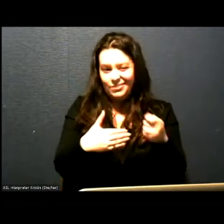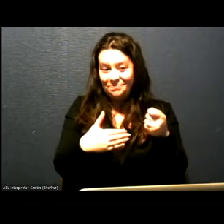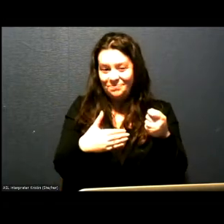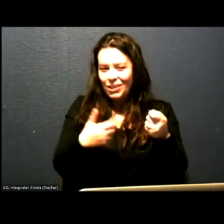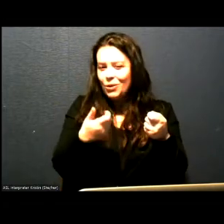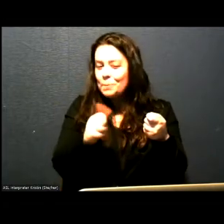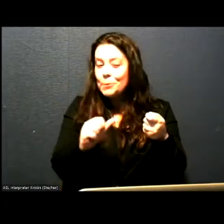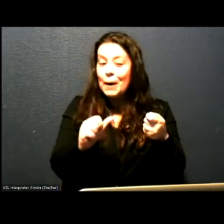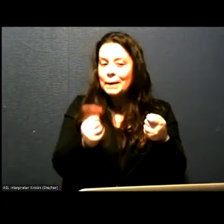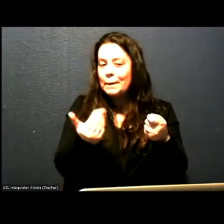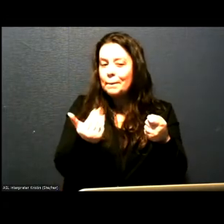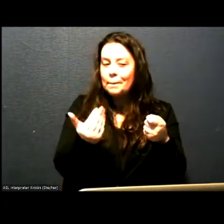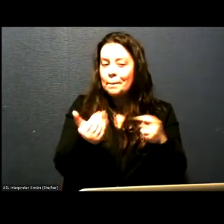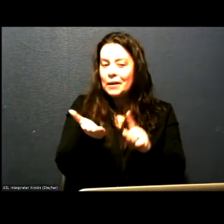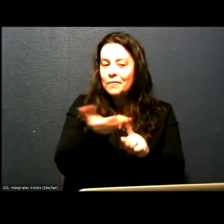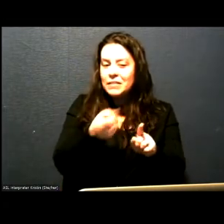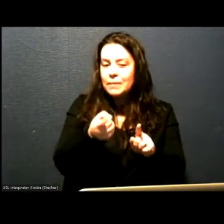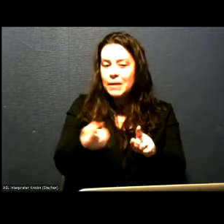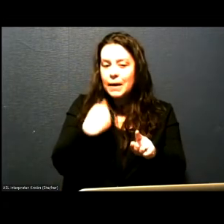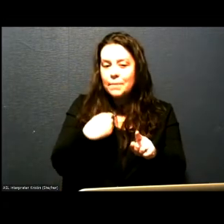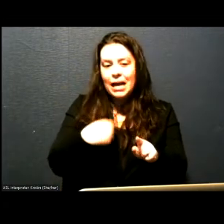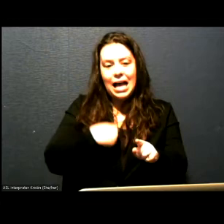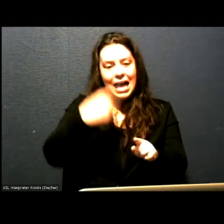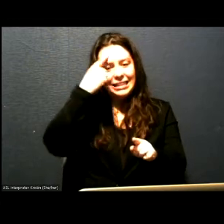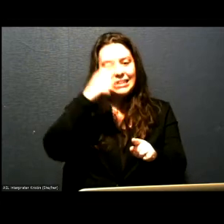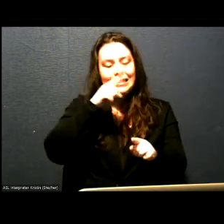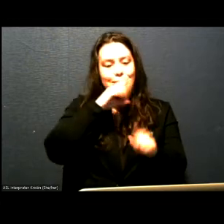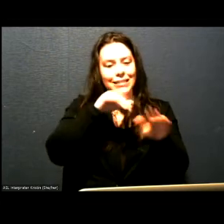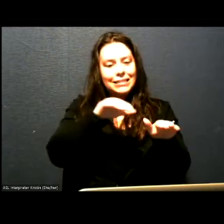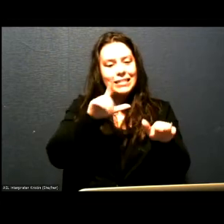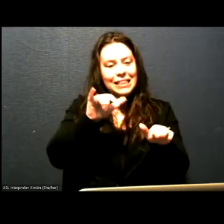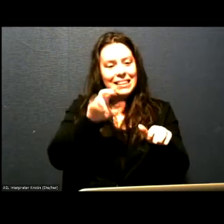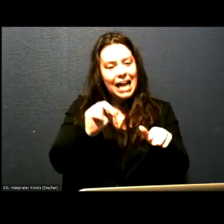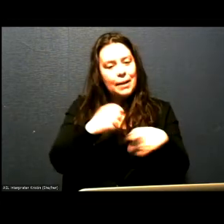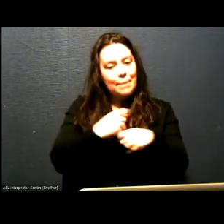You're doing it! So I’ve got some fish here for them. So they're eyeballing me, but the sea lions I think are making them a little bit nervous. Come on guys! Come on up! Awwww.